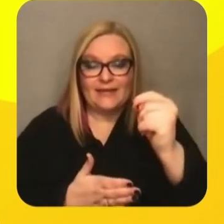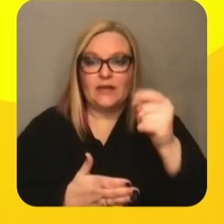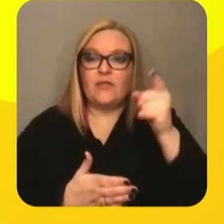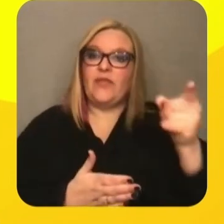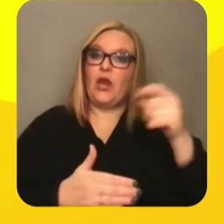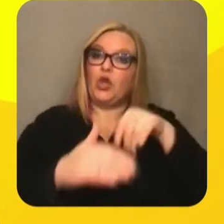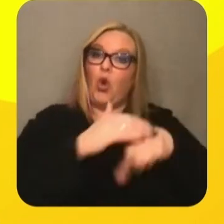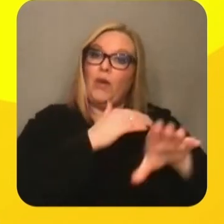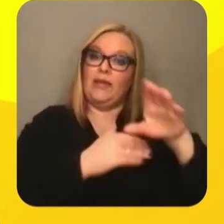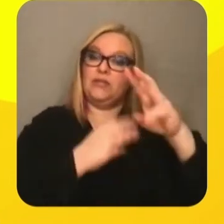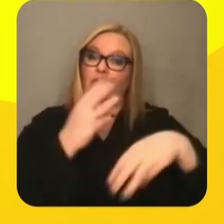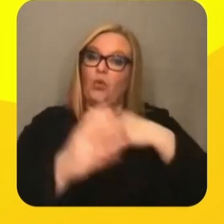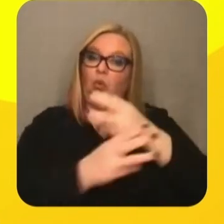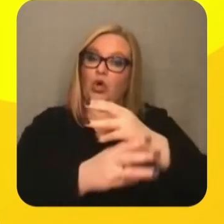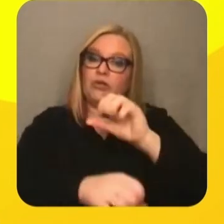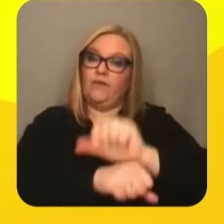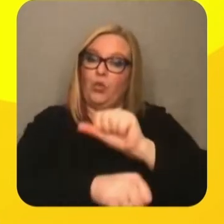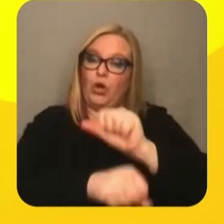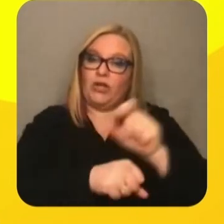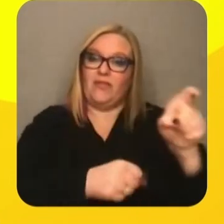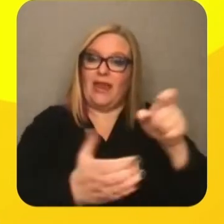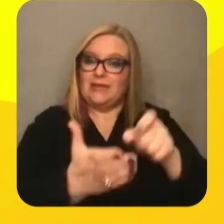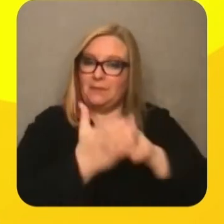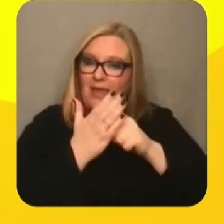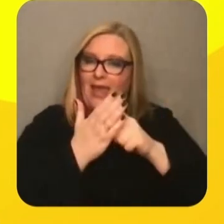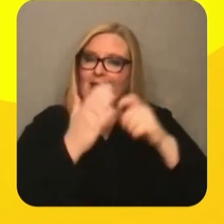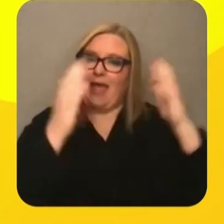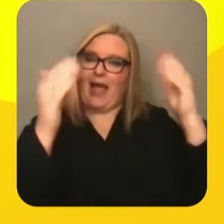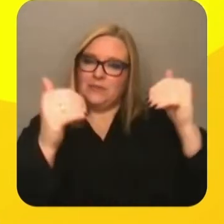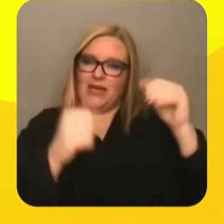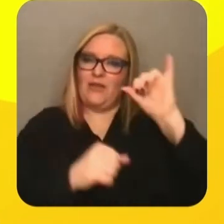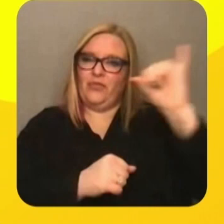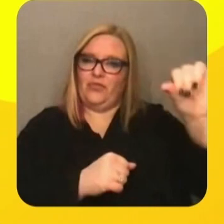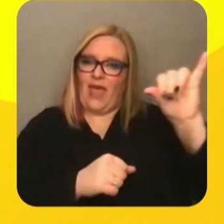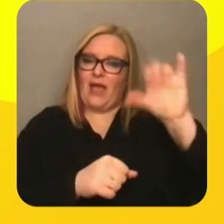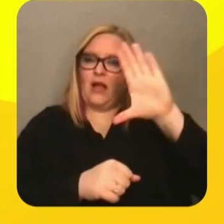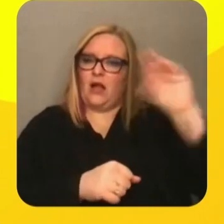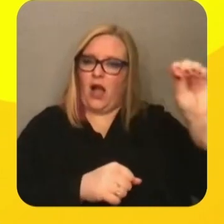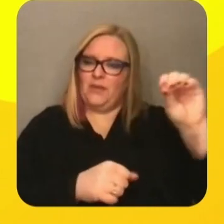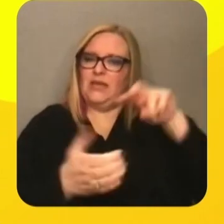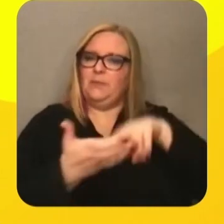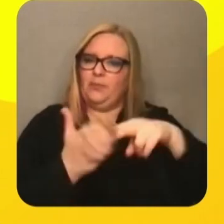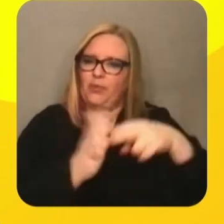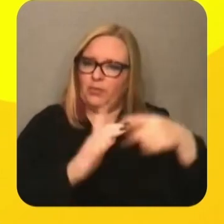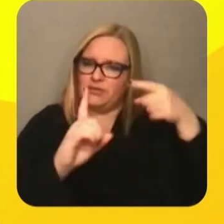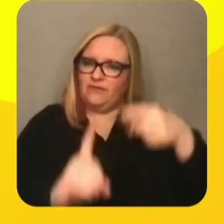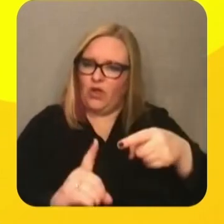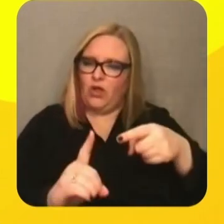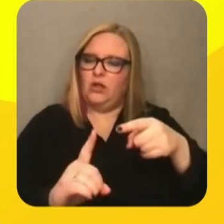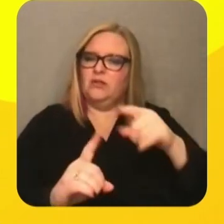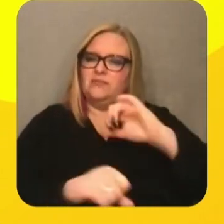demanding an expectation that organizations are purposeful in their environment and purposeful in including their voices.